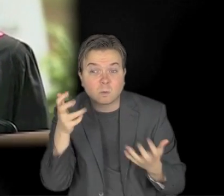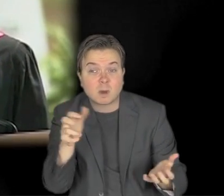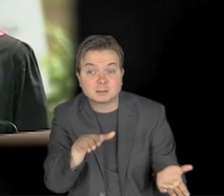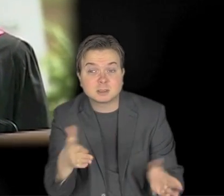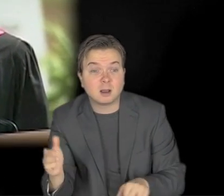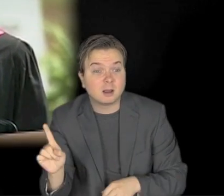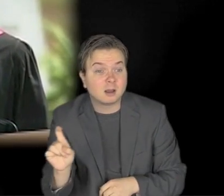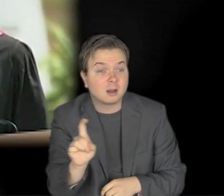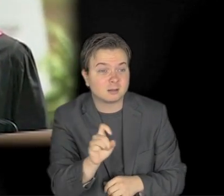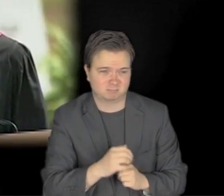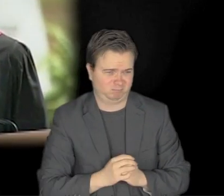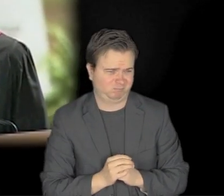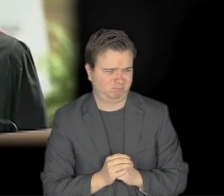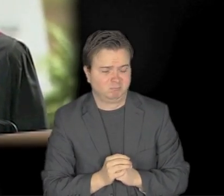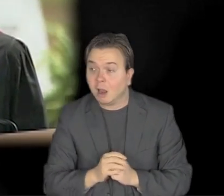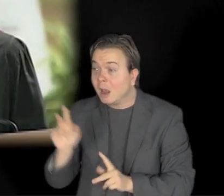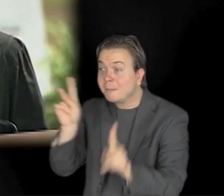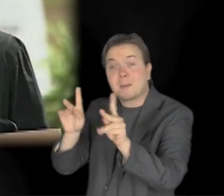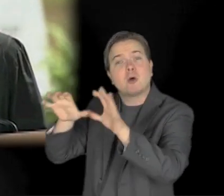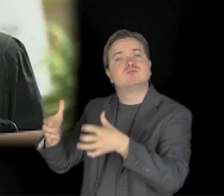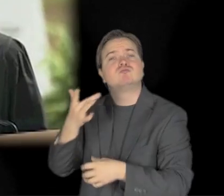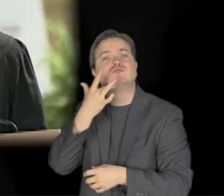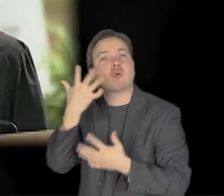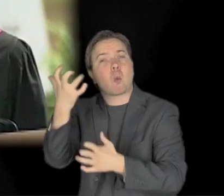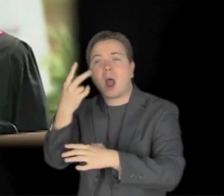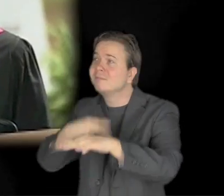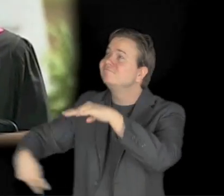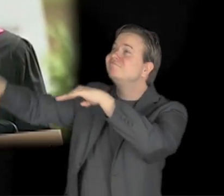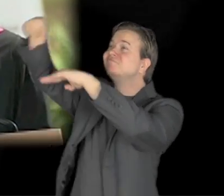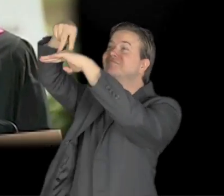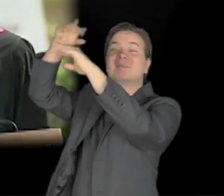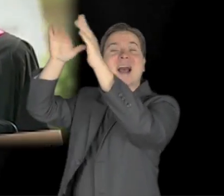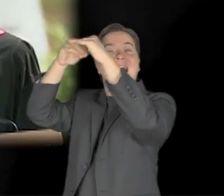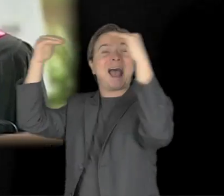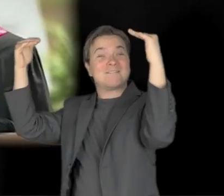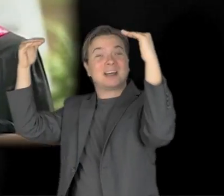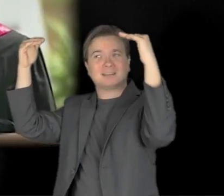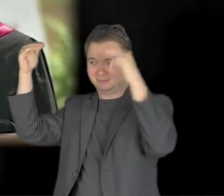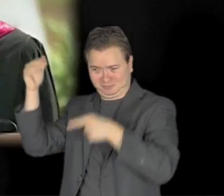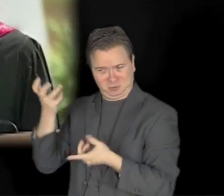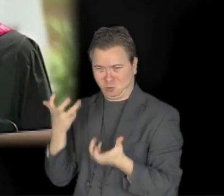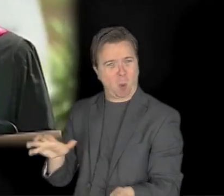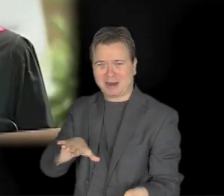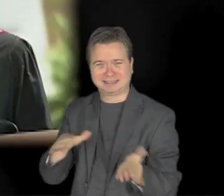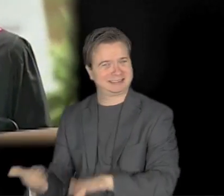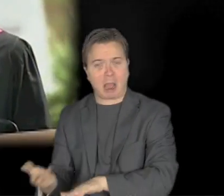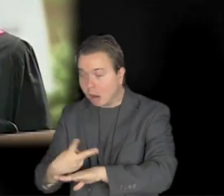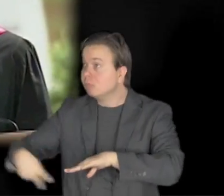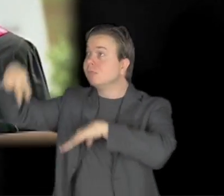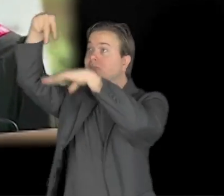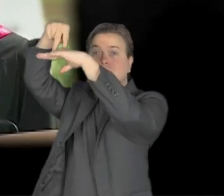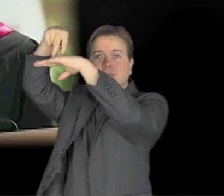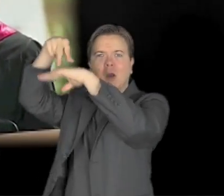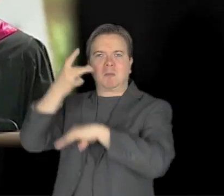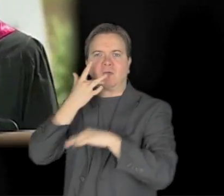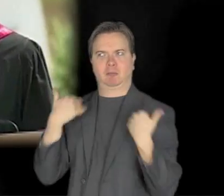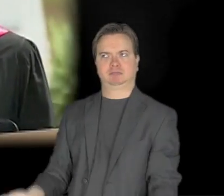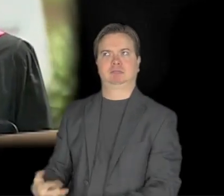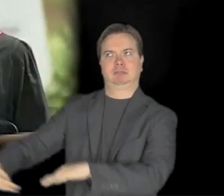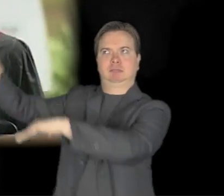Even people who want to go to heaven don't want to die to get there. And yet death is the destination we all share.